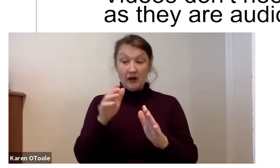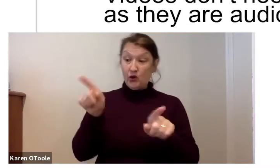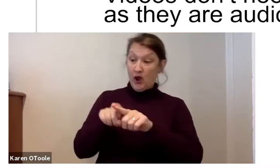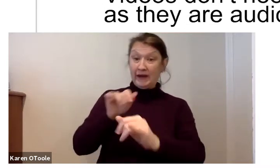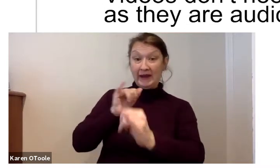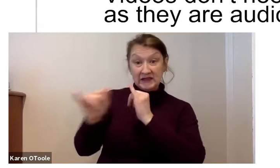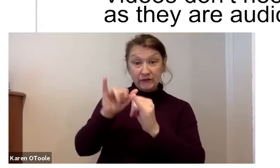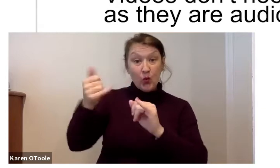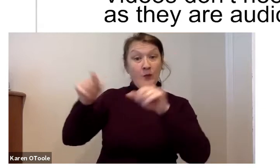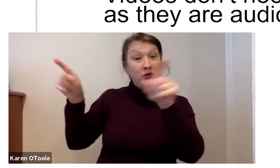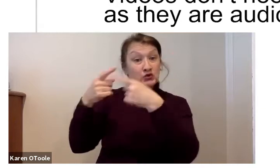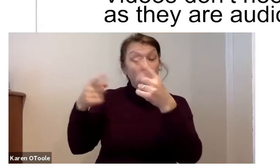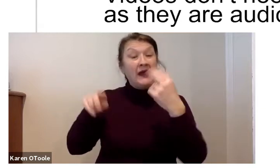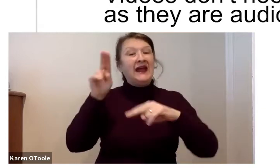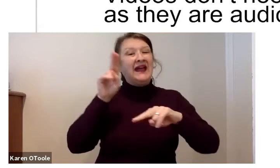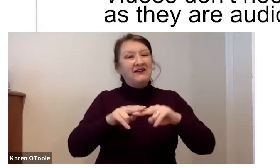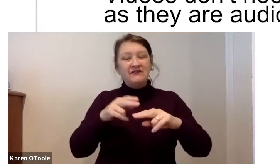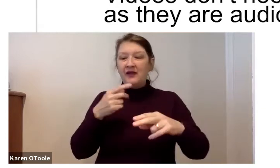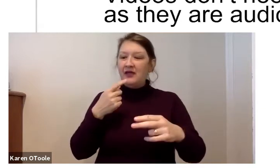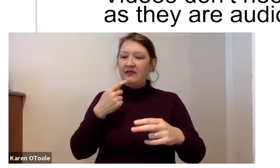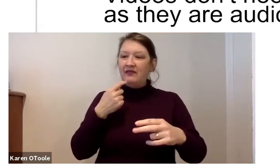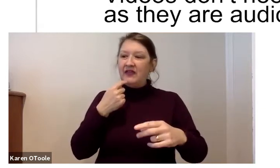audio lead they do not need to be audio described.